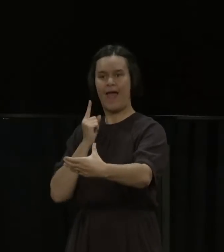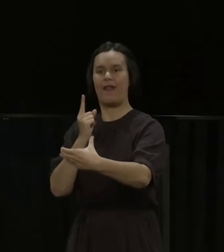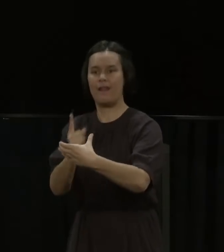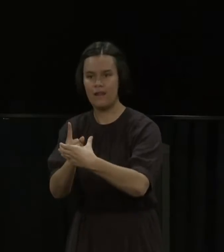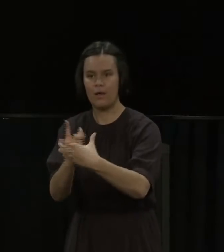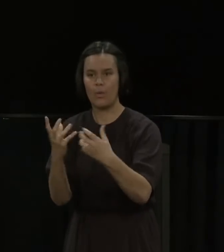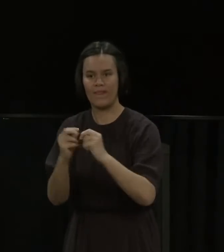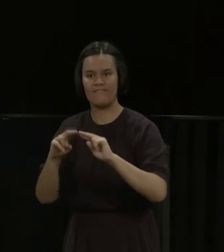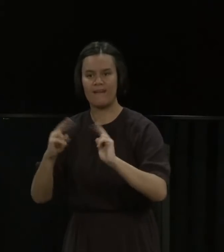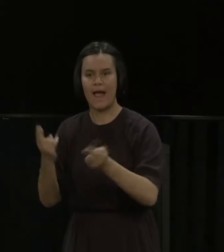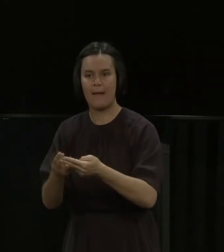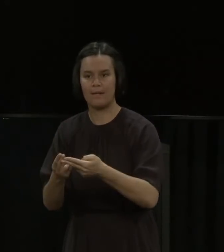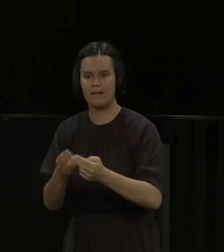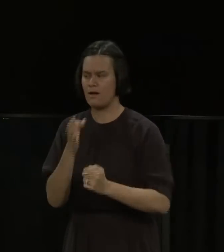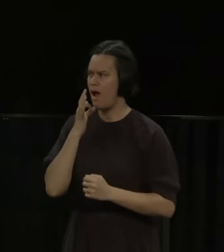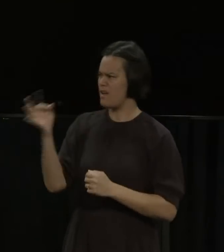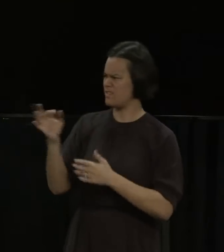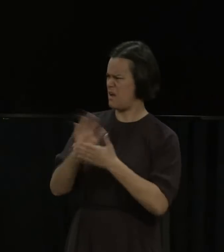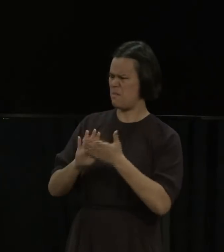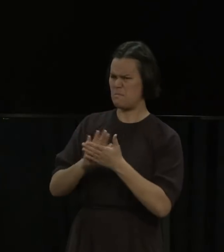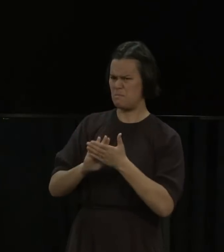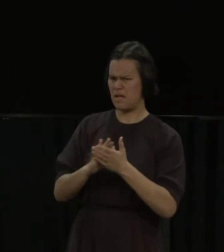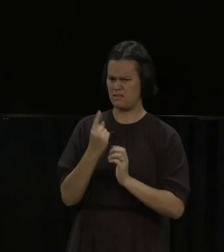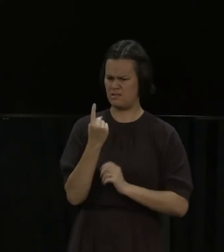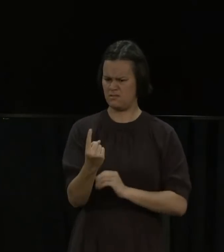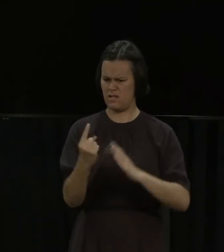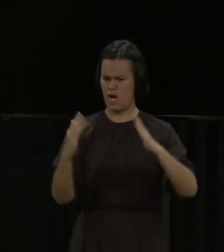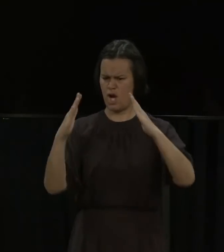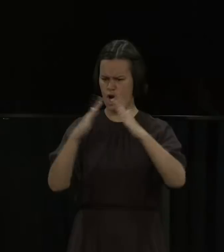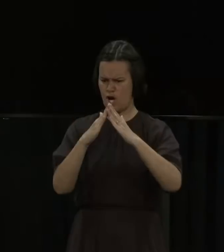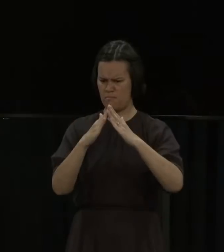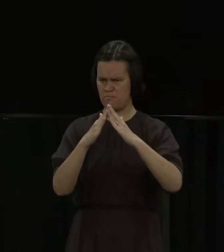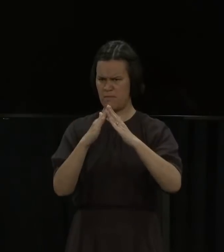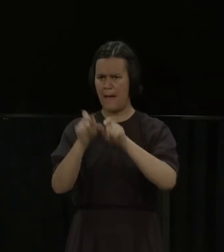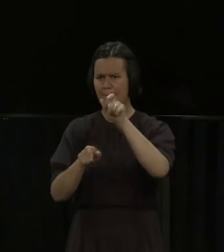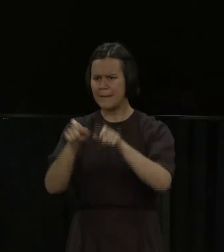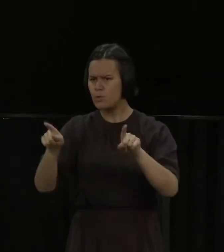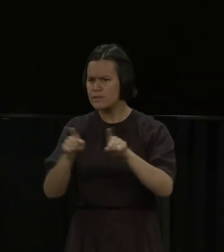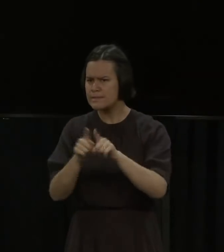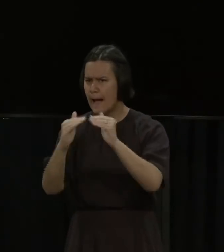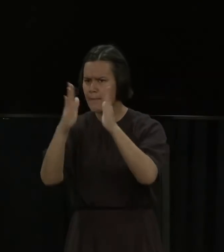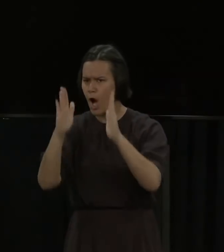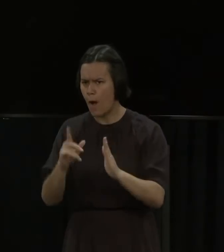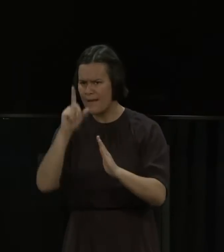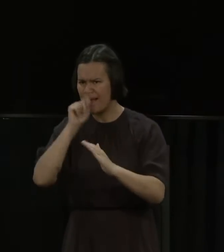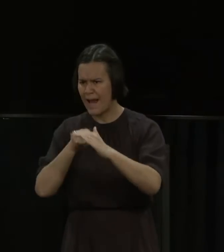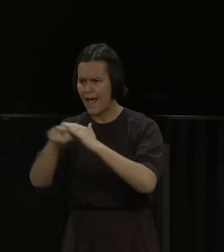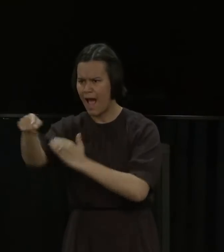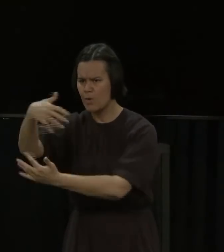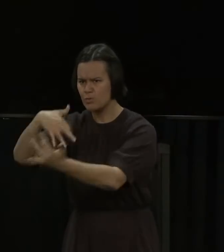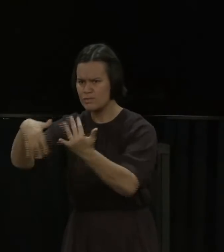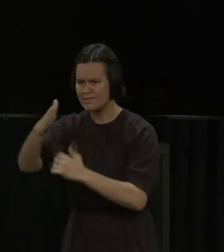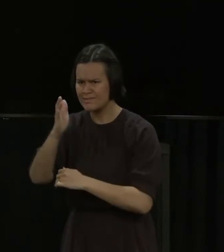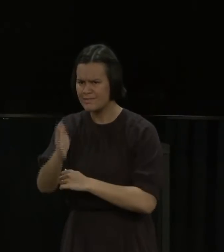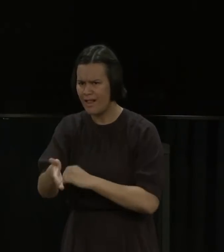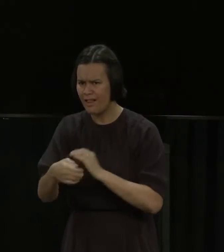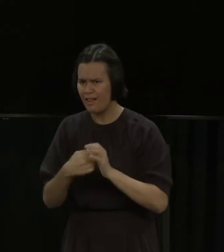That is one of the things around self isolation requirement. But people in the house I go